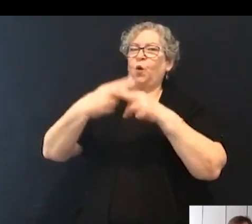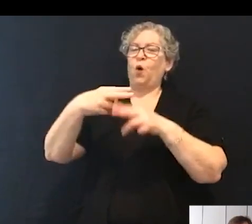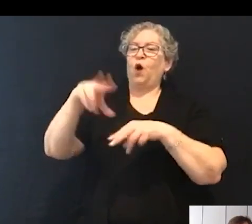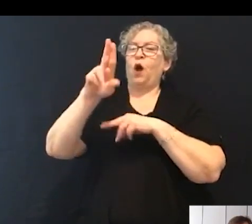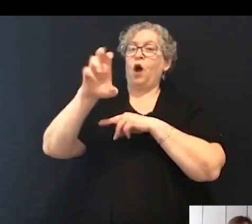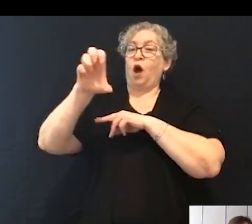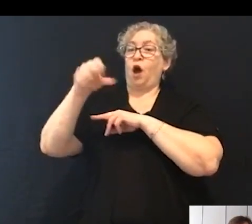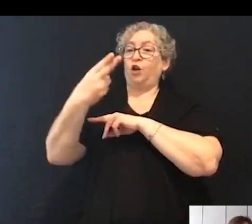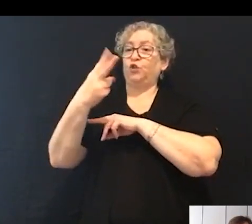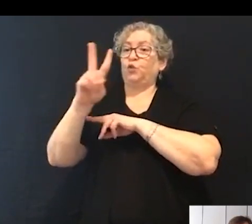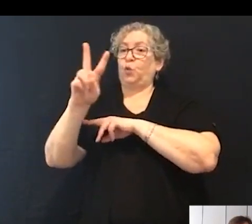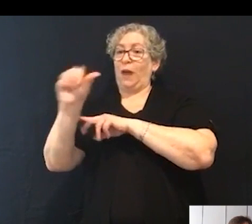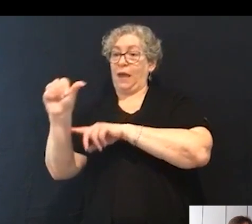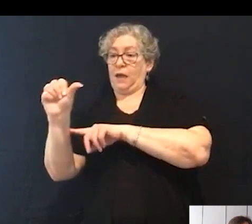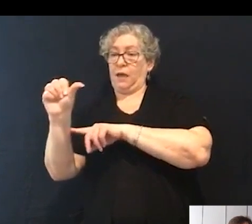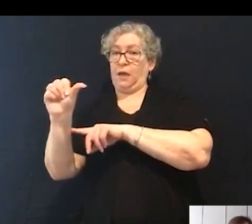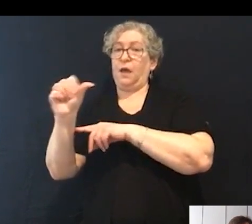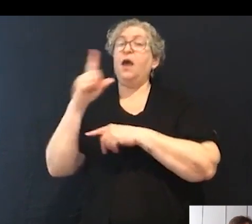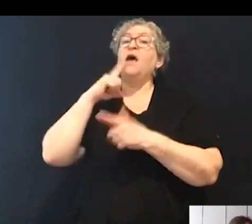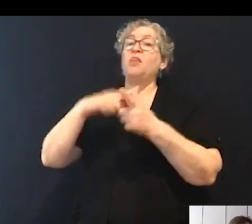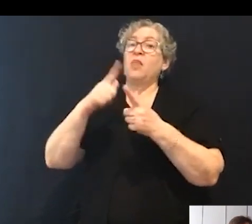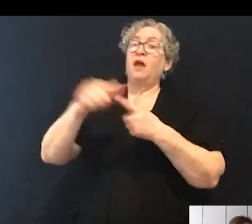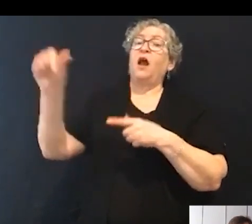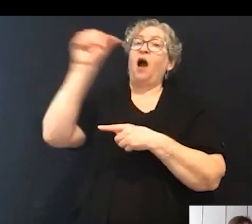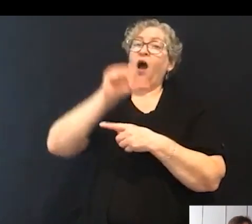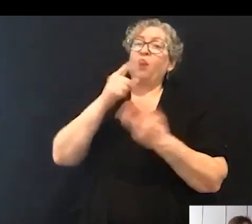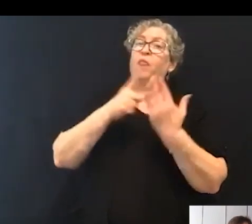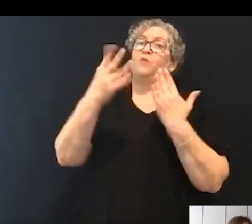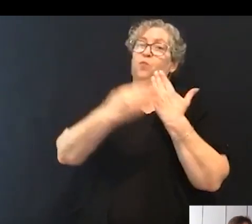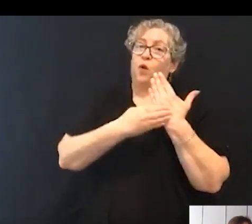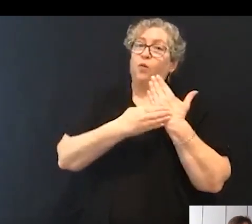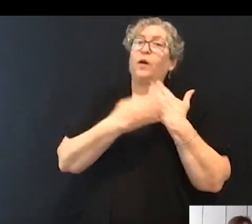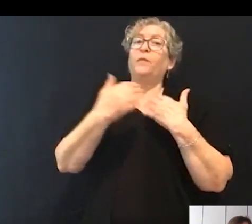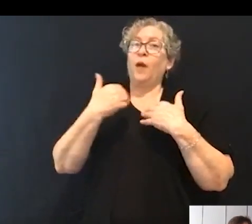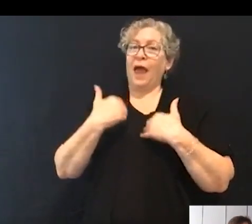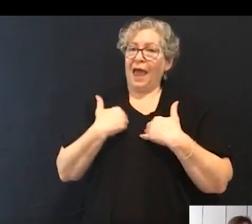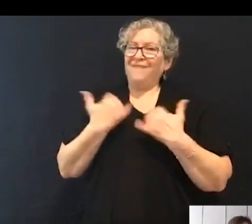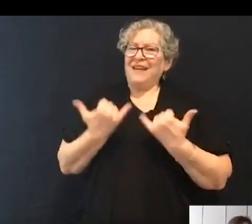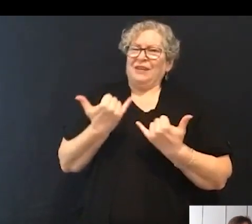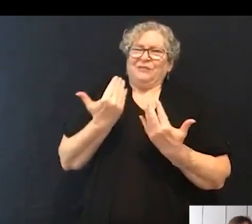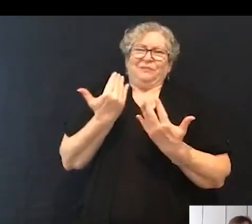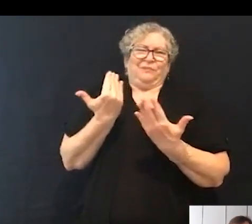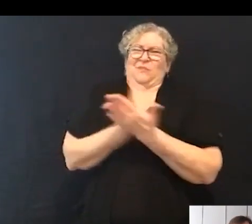And then there is another program in early clinical development for